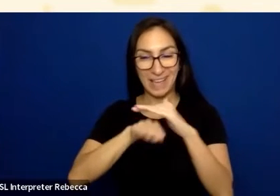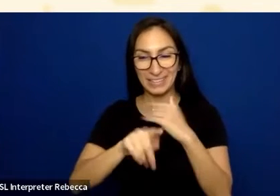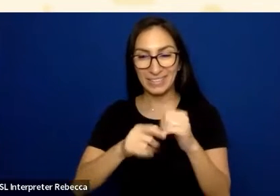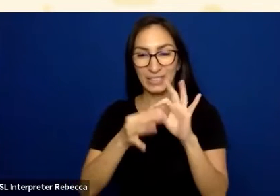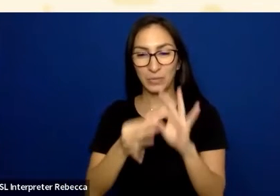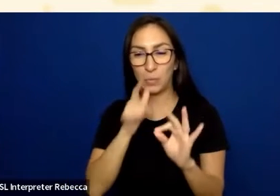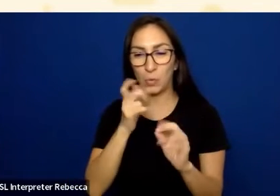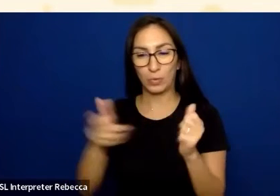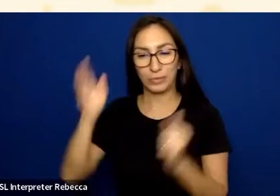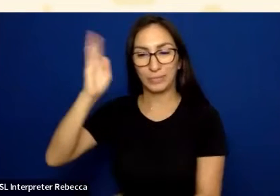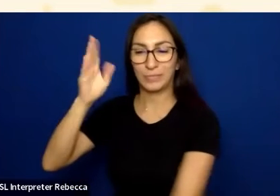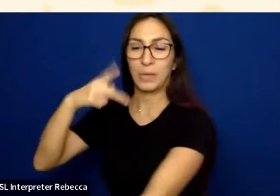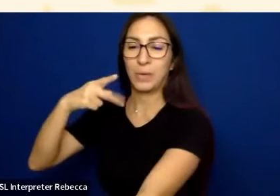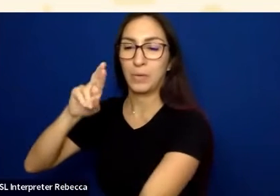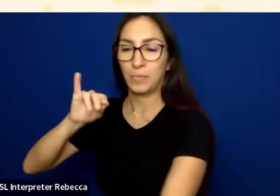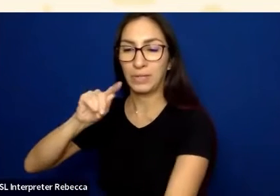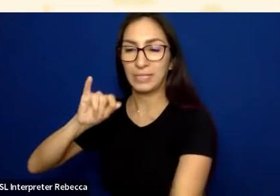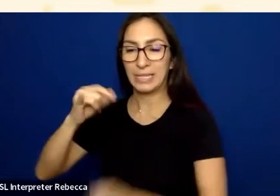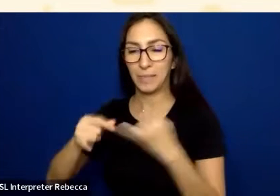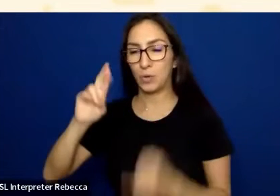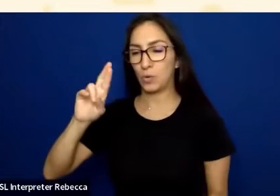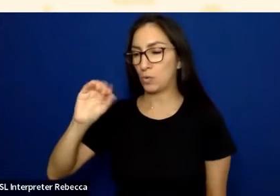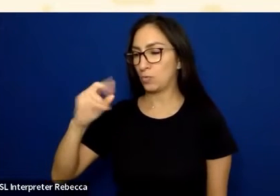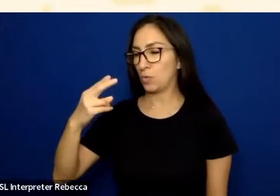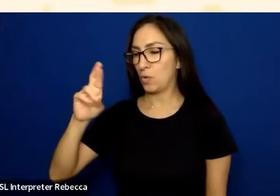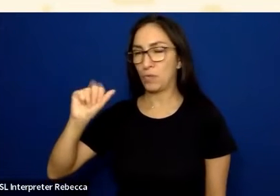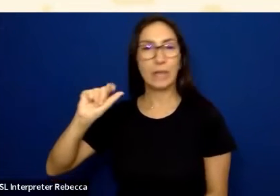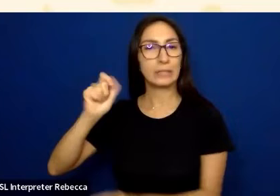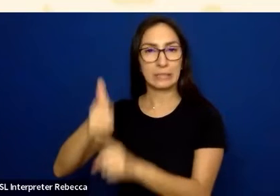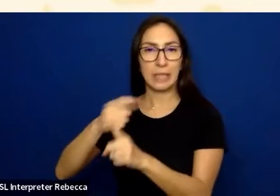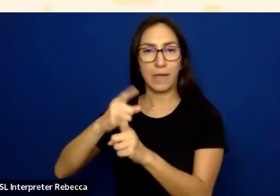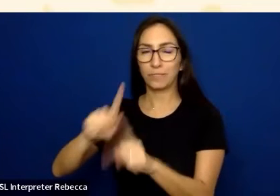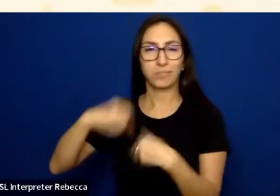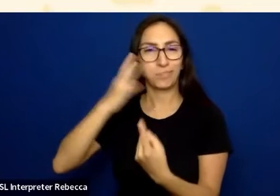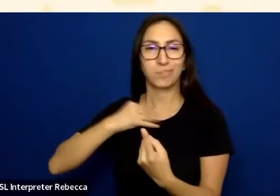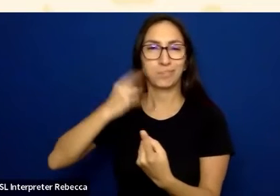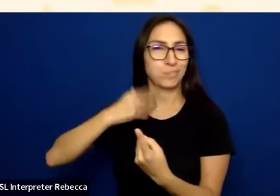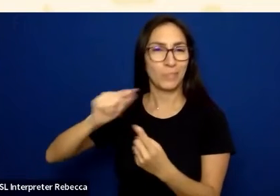Priti is a veteran in the field of digital accessibility. A person with low vision, she entered